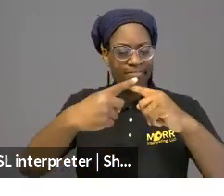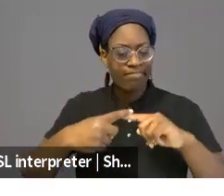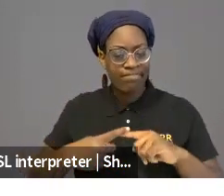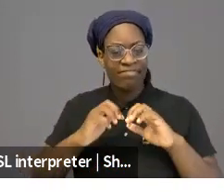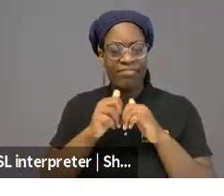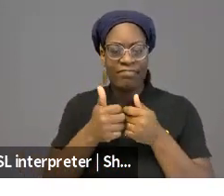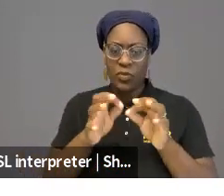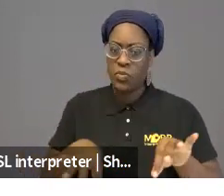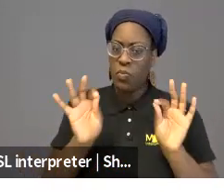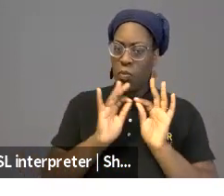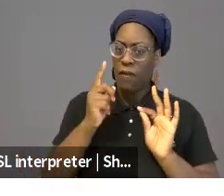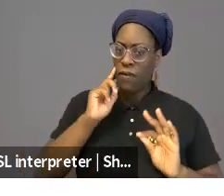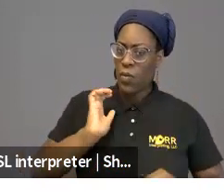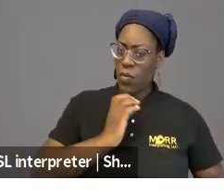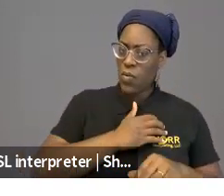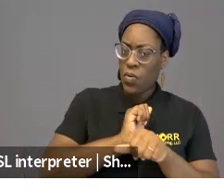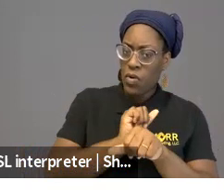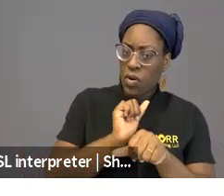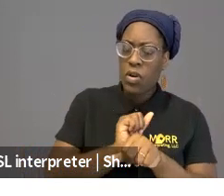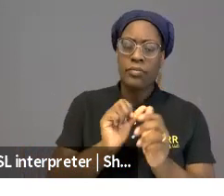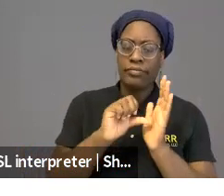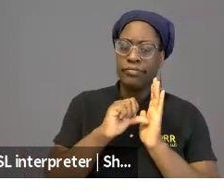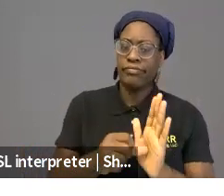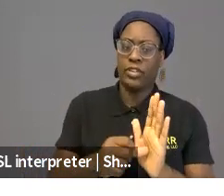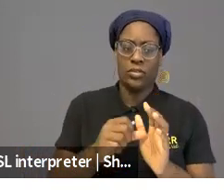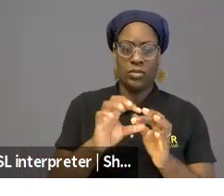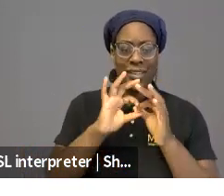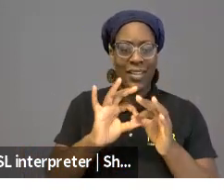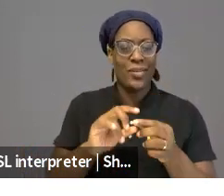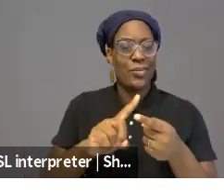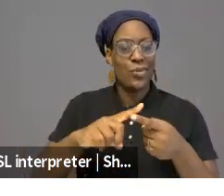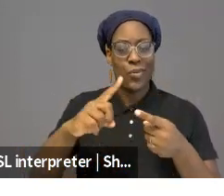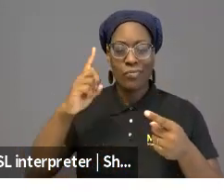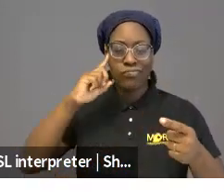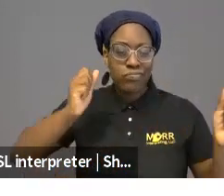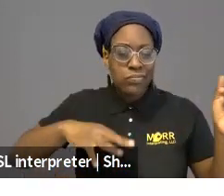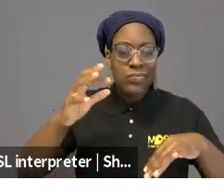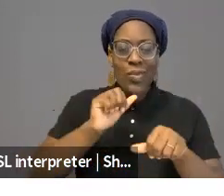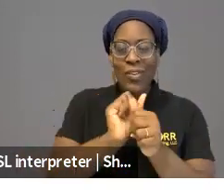center work, especially in terms of collaboration and community. We plan to share some specific